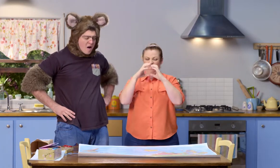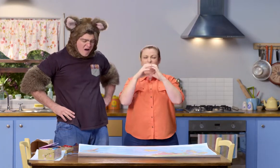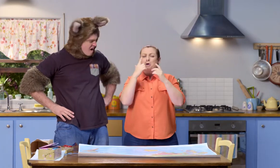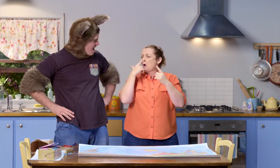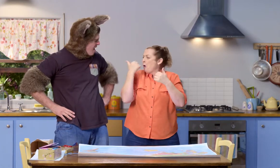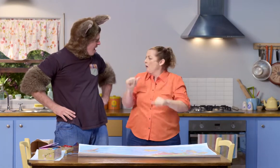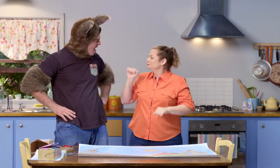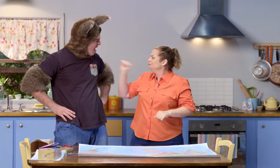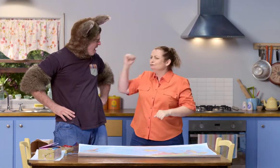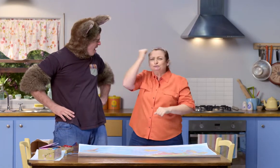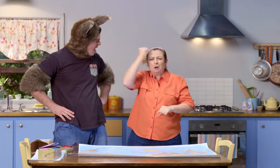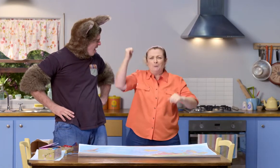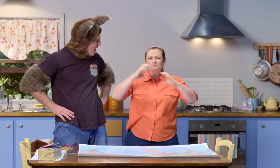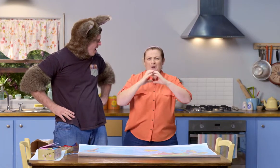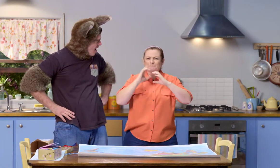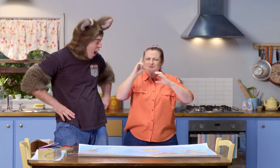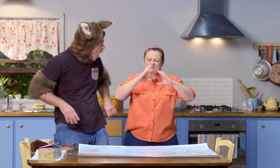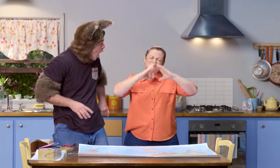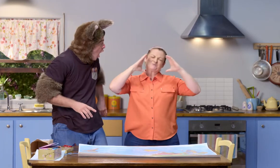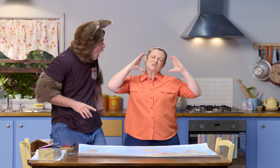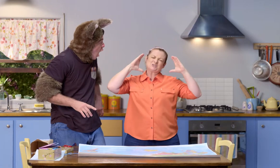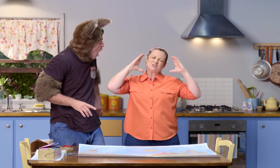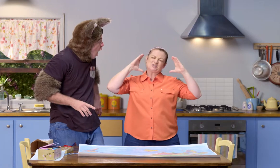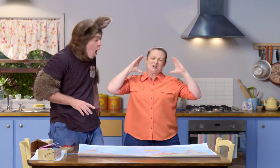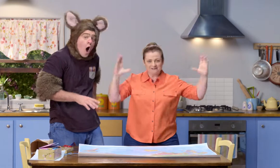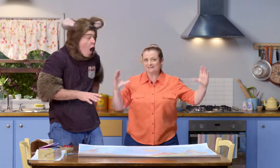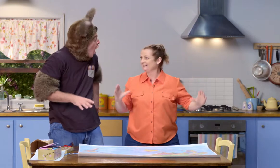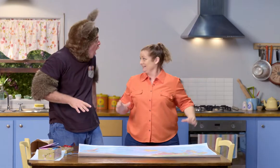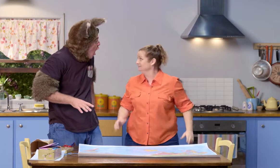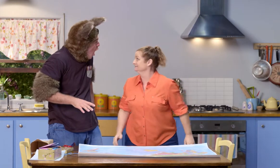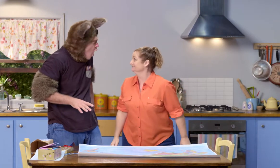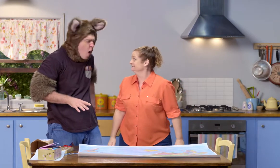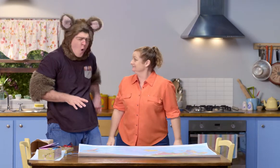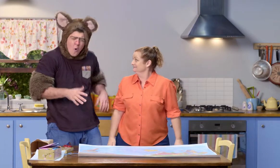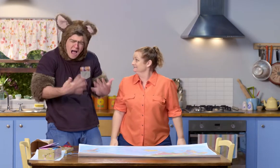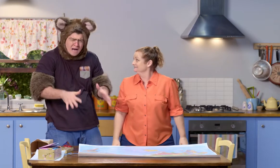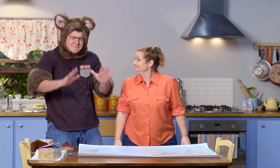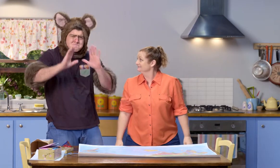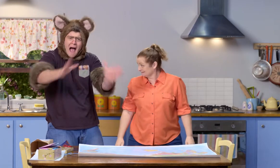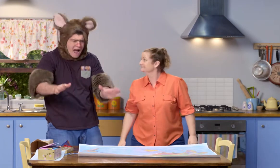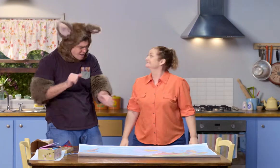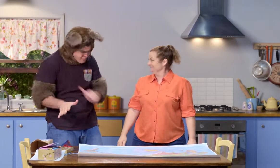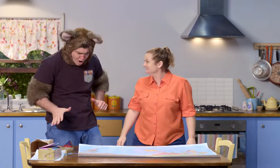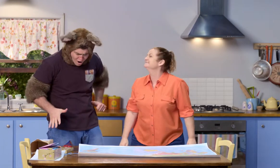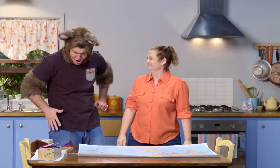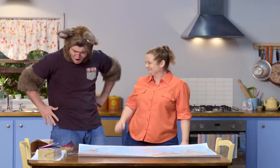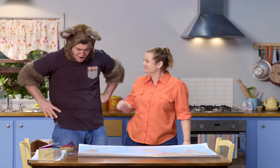You would just sail round and round and round it. It's like your soccer ball, but much, much bigger. Oh, wow! That's fantastic!